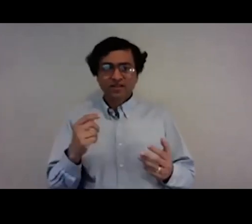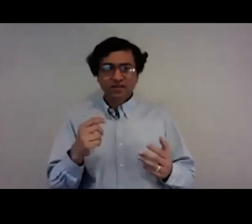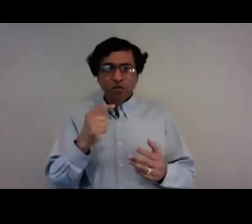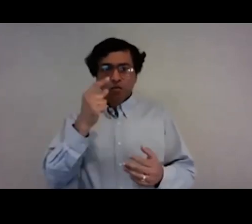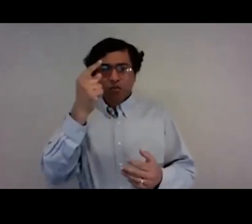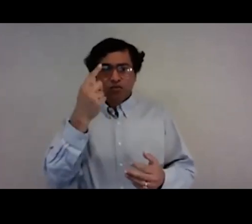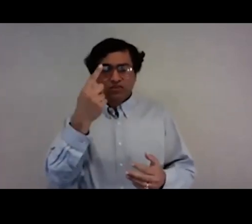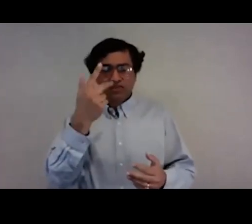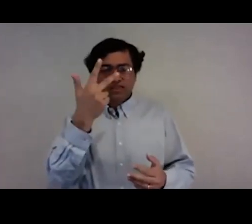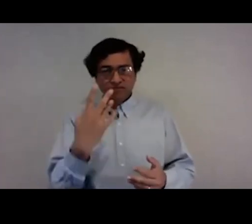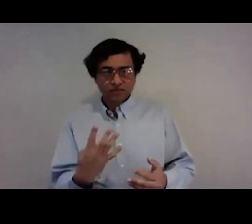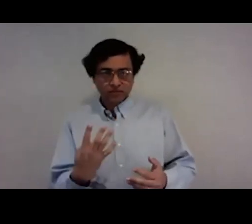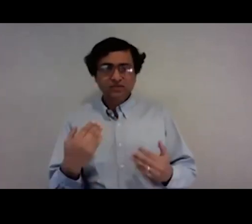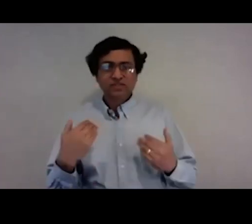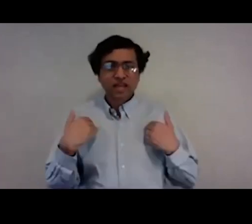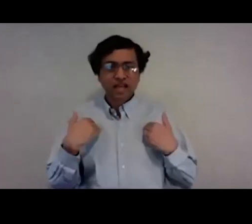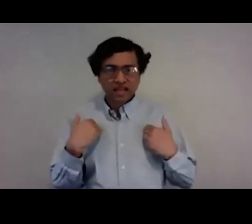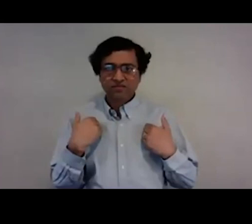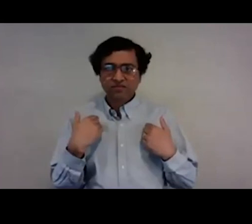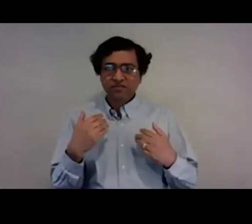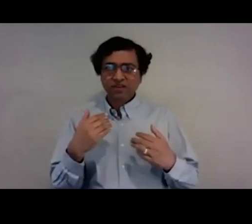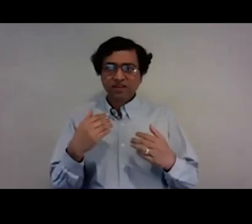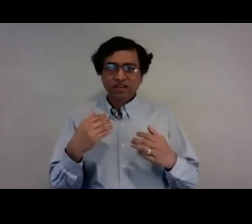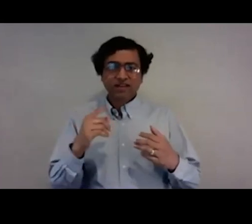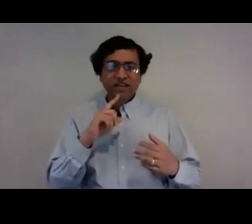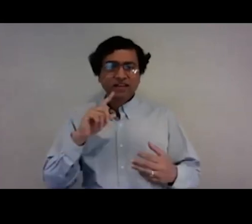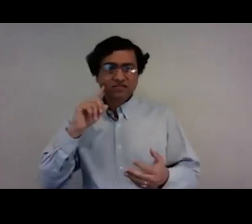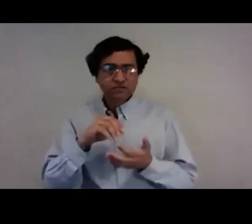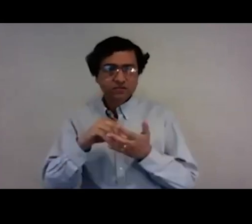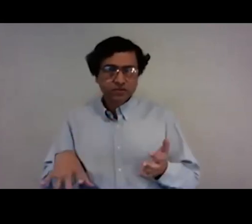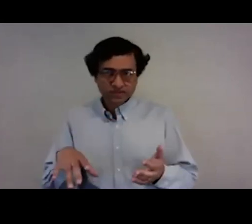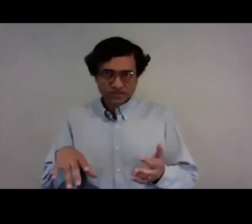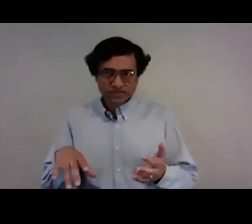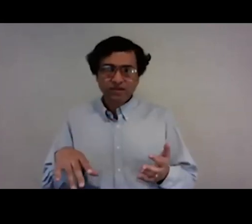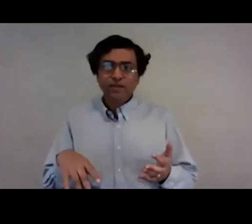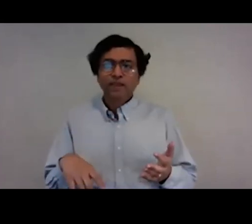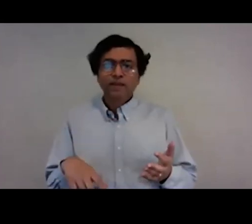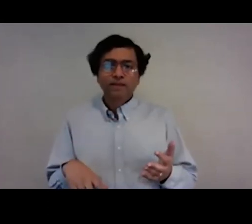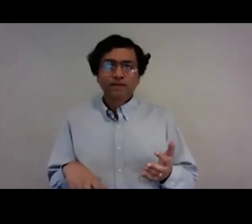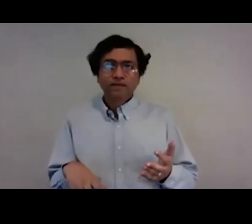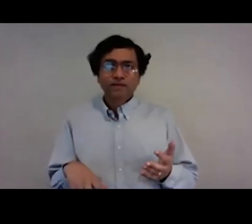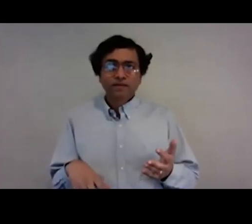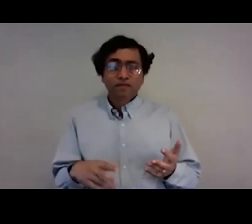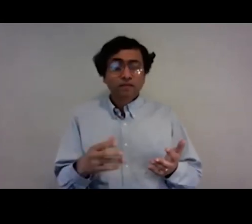Now we see in the year 2020 three quarters of the institutions are enrolling